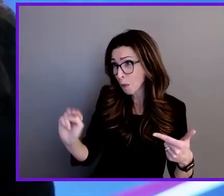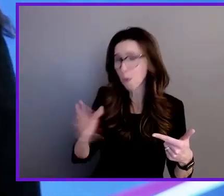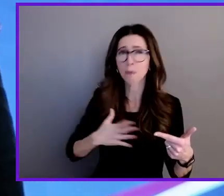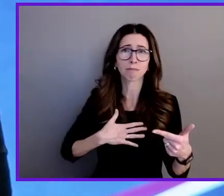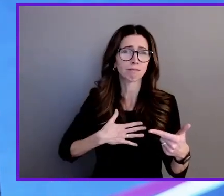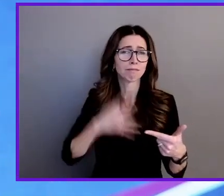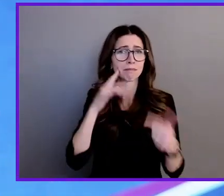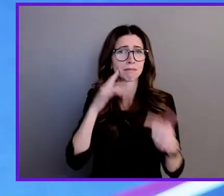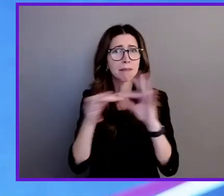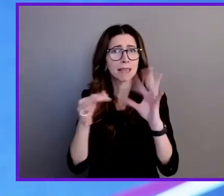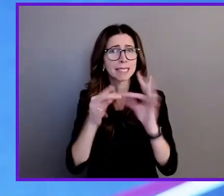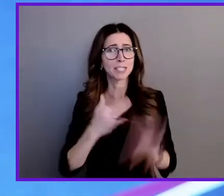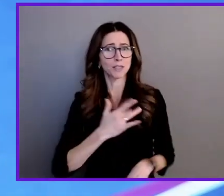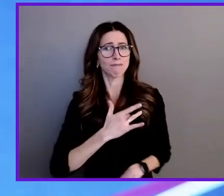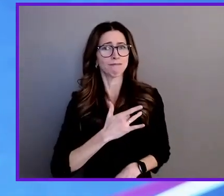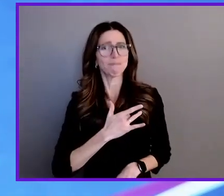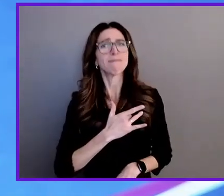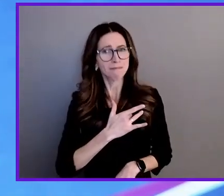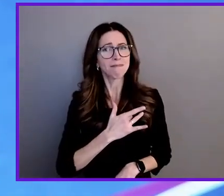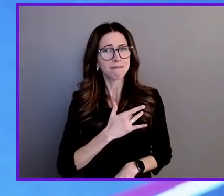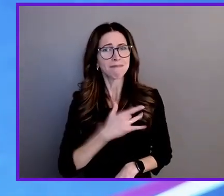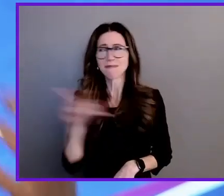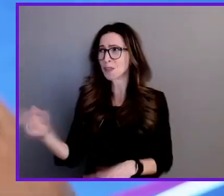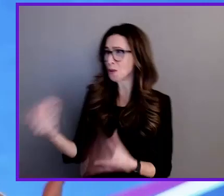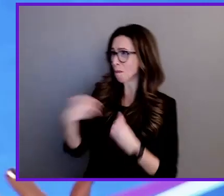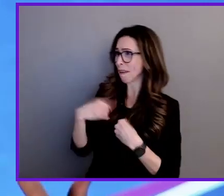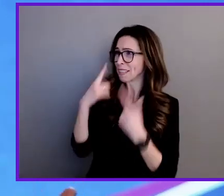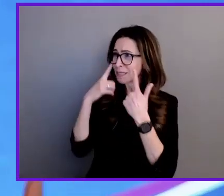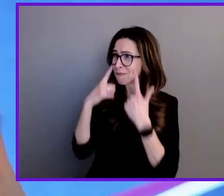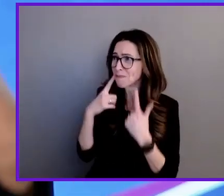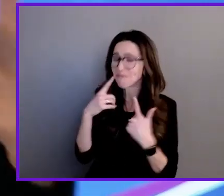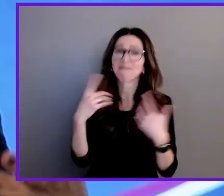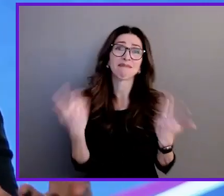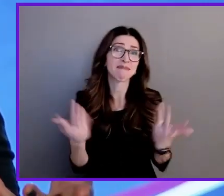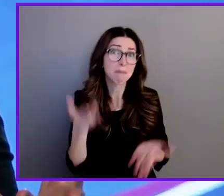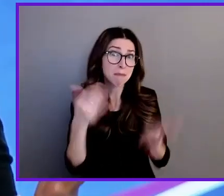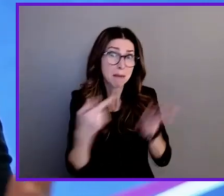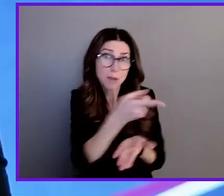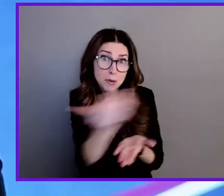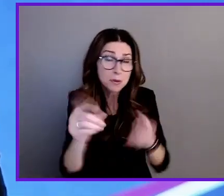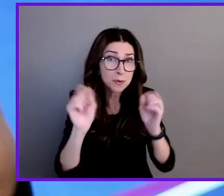to how engaged and passionate we are, and you are, for being here.